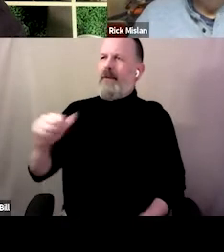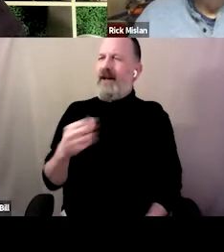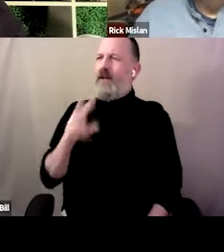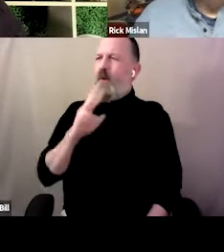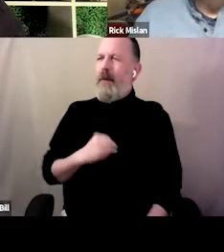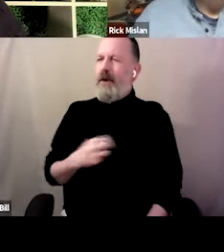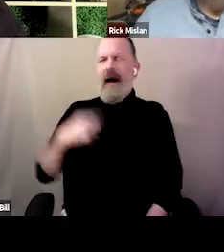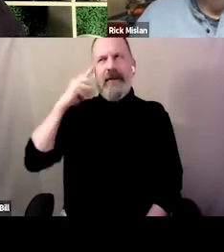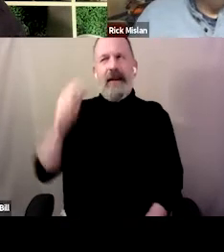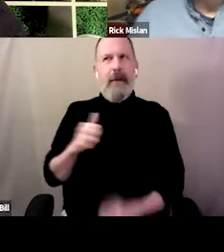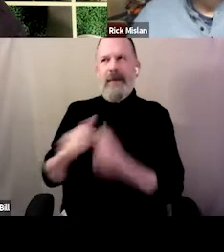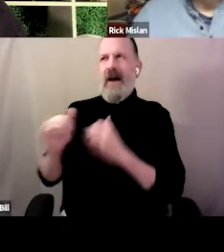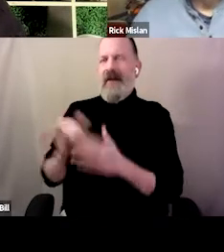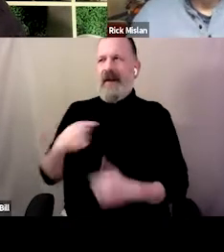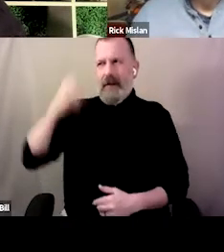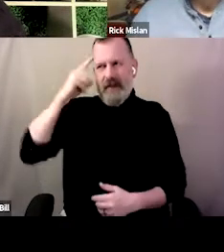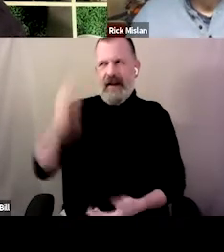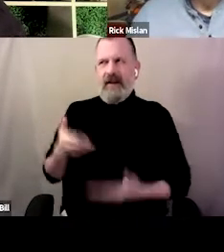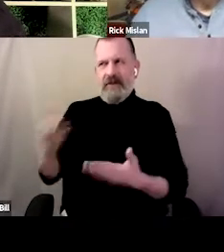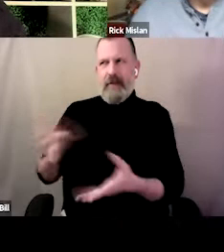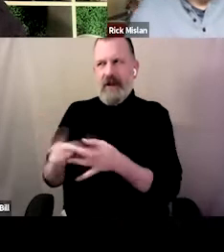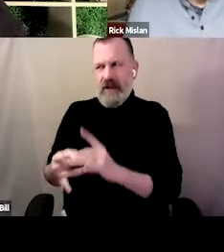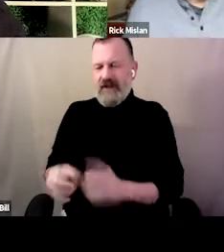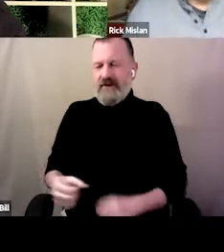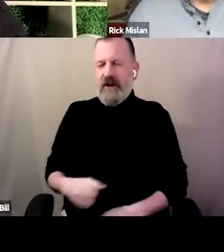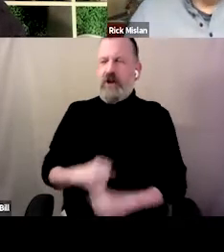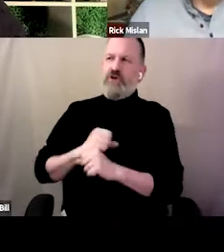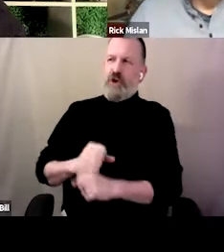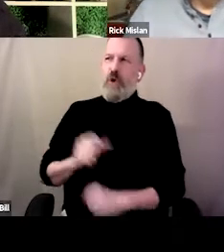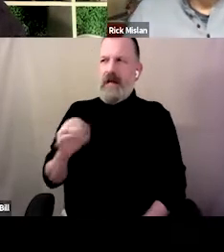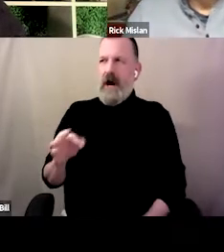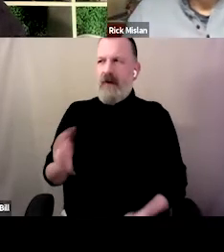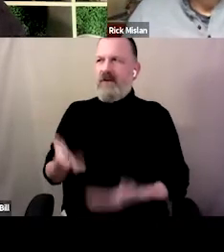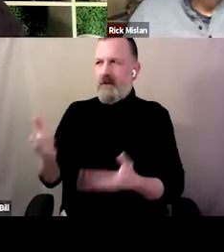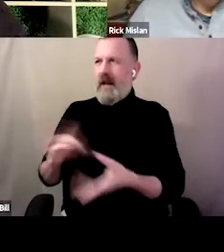I'm thinking supply chains right security, security of our supply chain. Right. And we